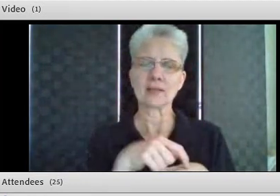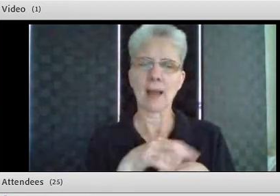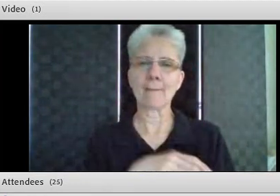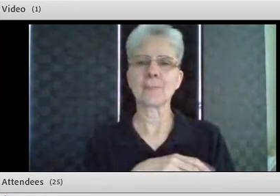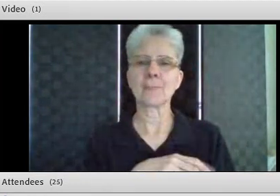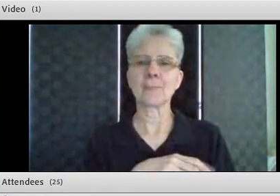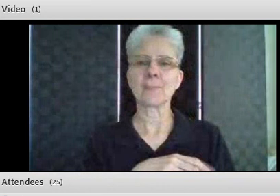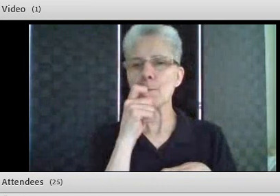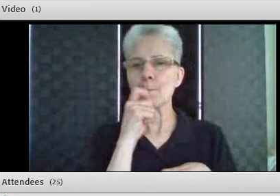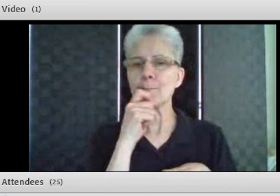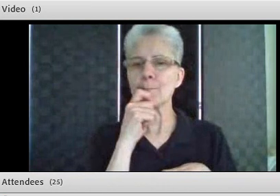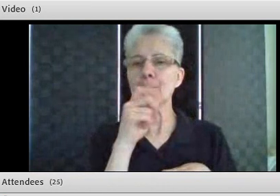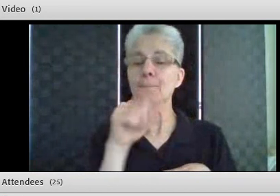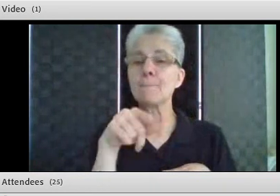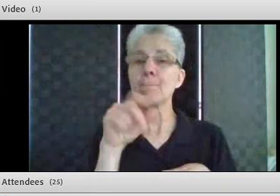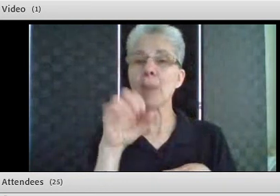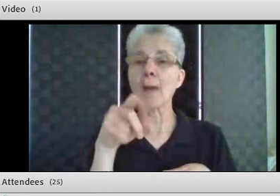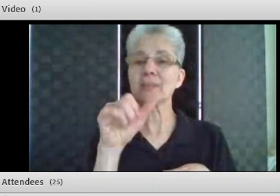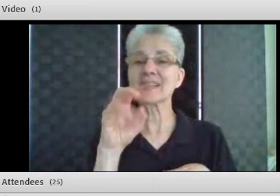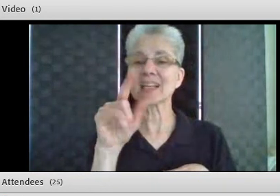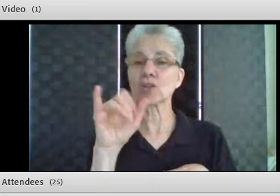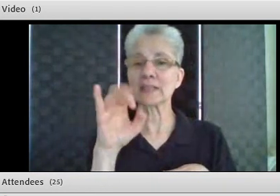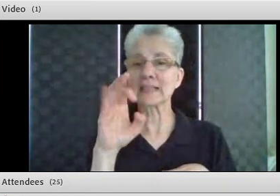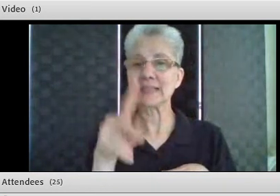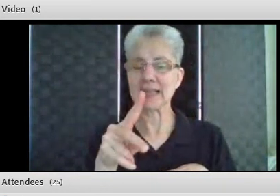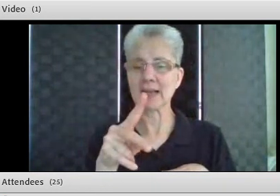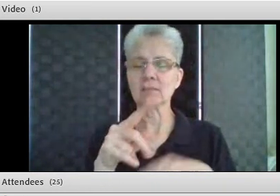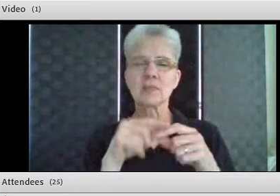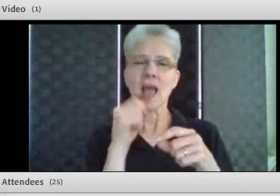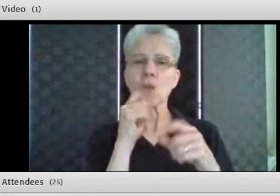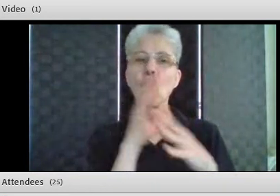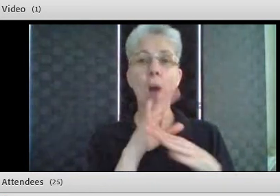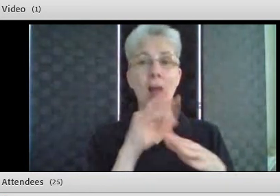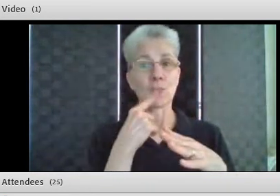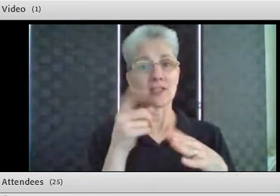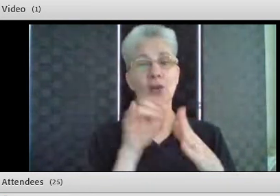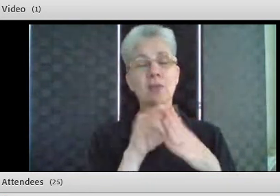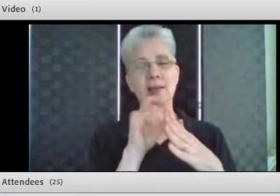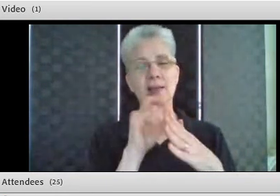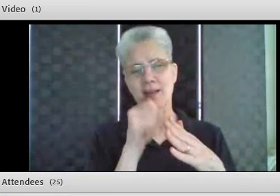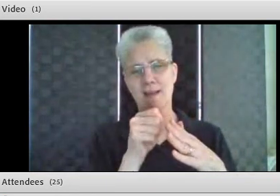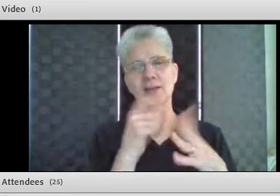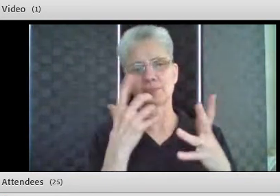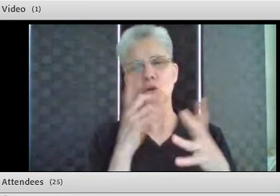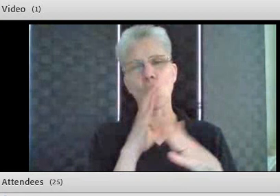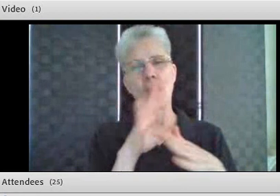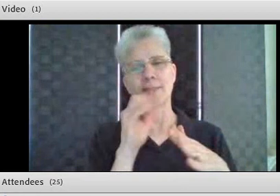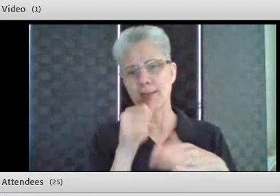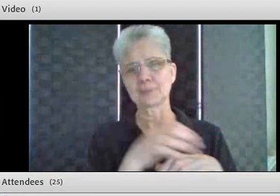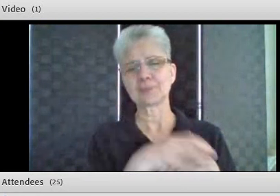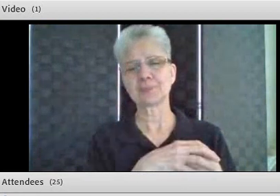It's actually meant for tuning pianos, but it works for all kinds of applications. We use it all the time. Hilary: So Popsicle-stick harmonica, it's a nice...